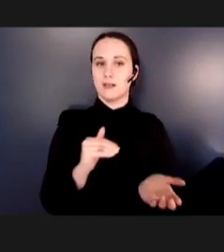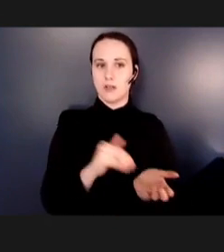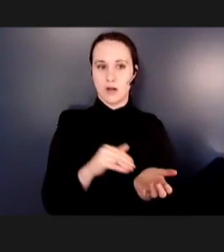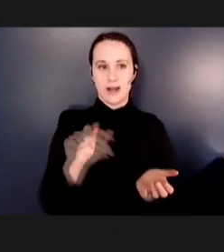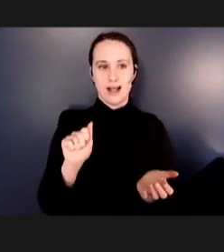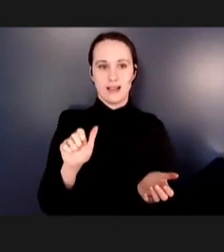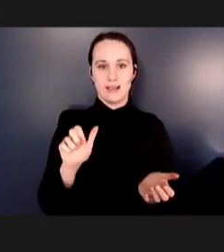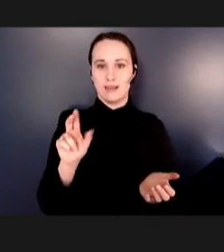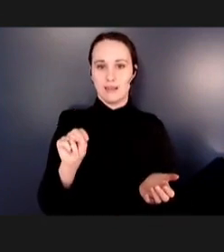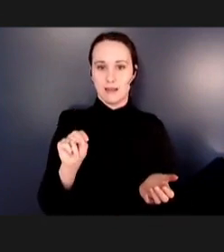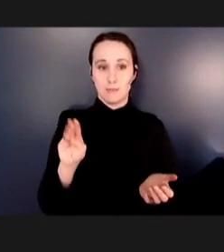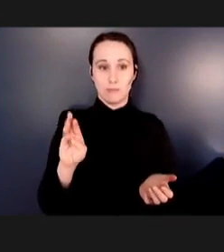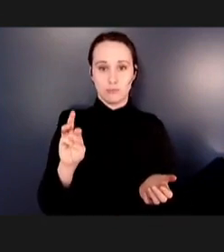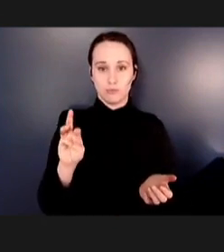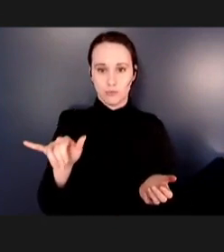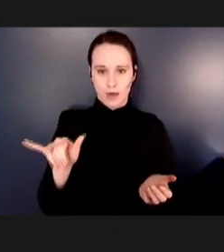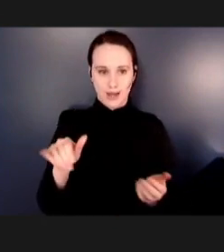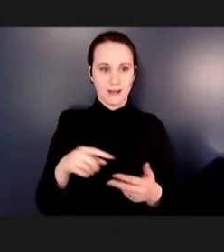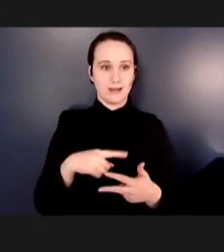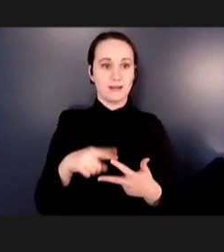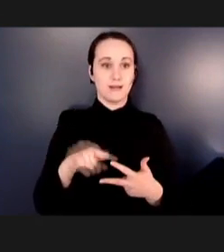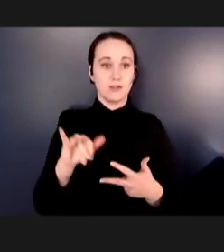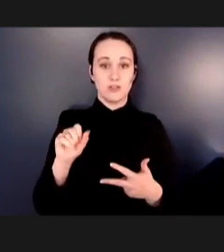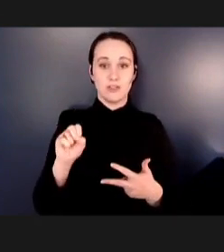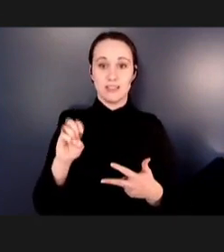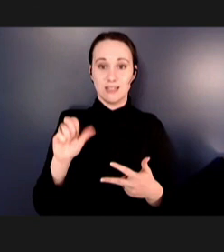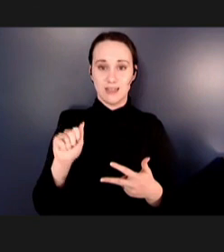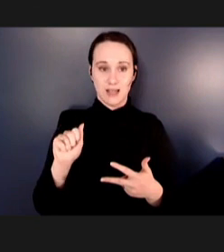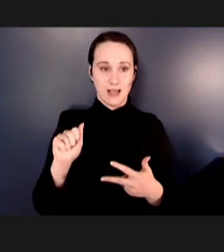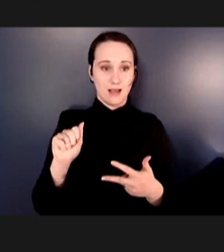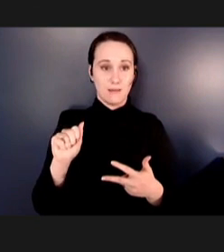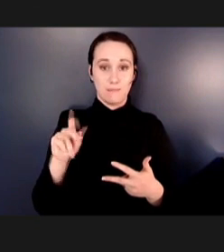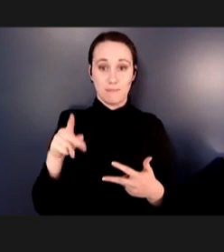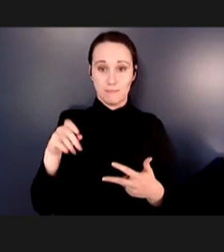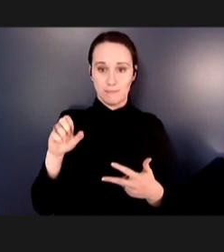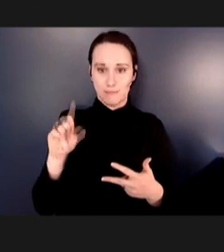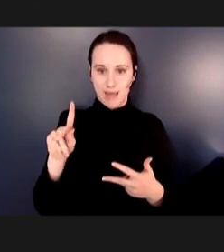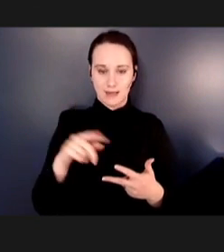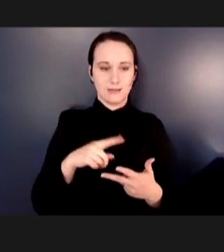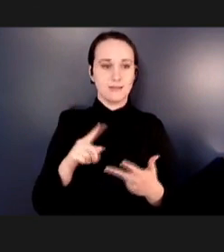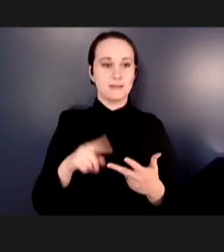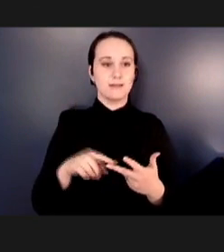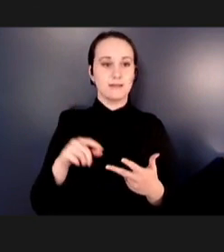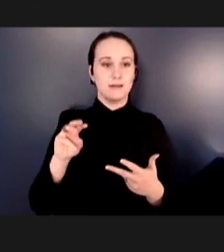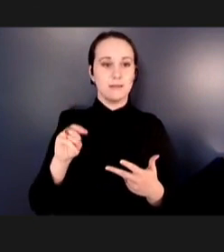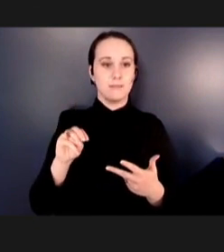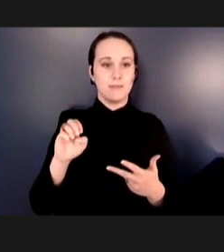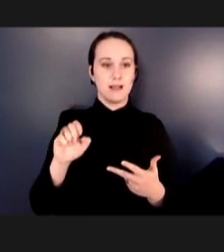and Jessica Peck from Baylor University, Dr. Anna Taddio from the University of Toronto,